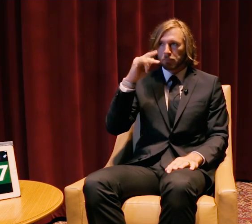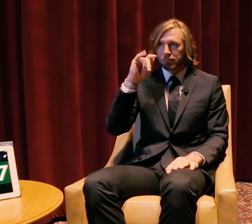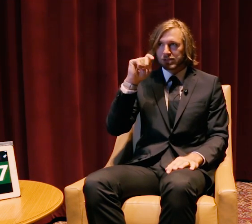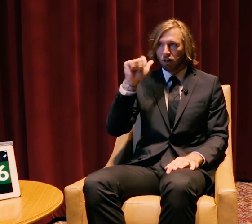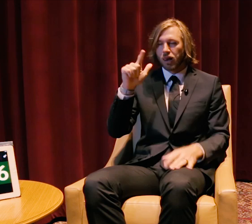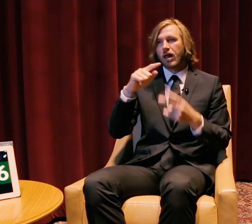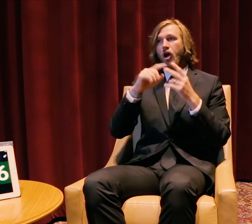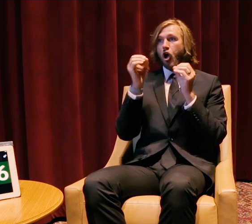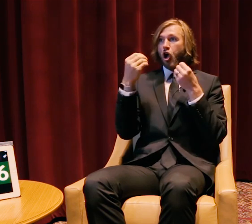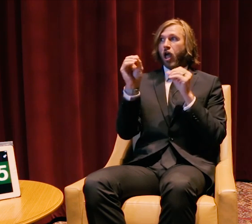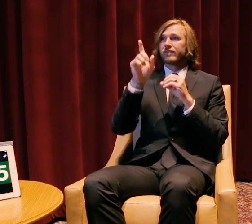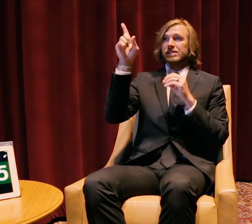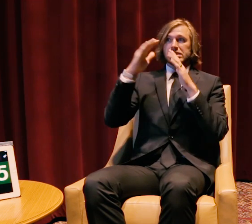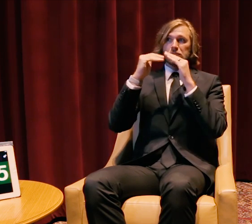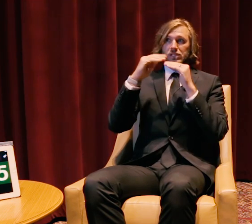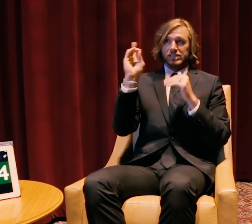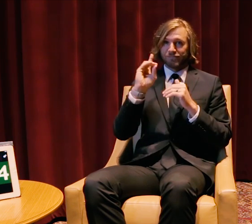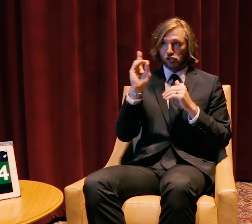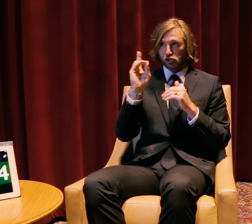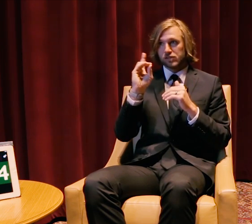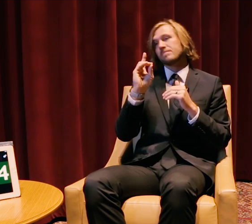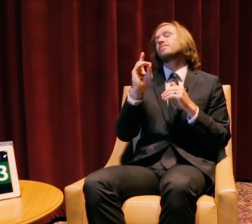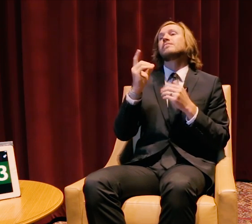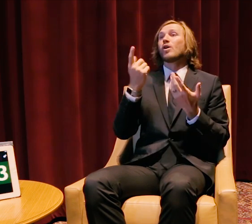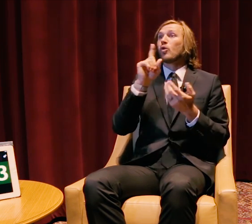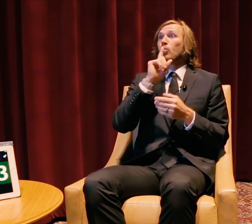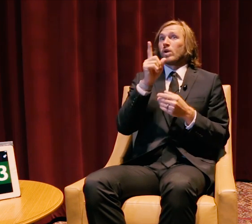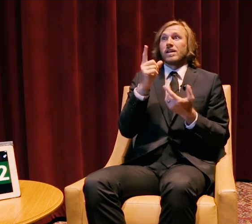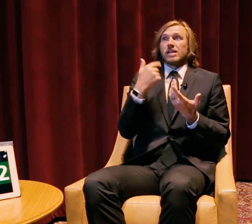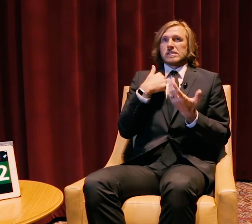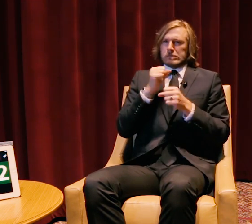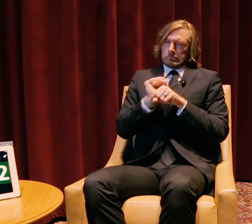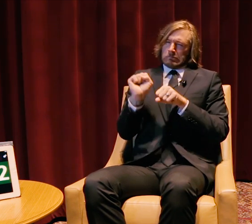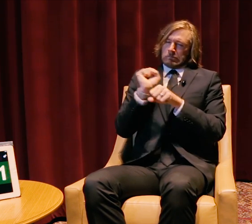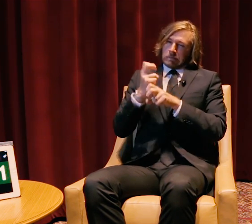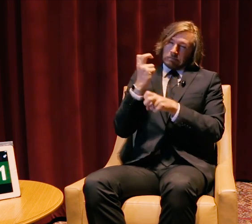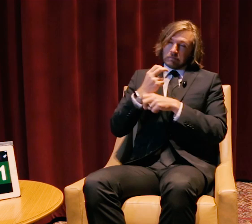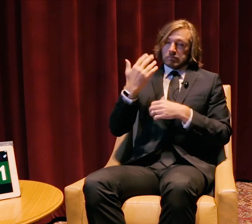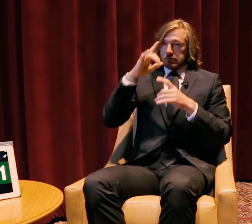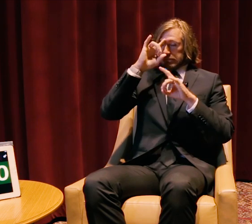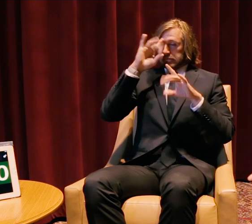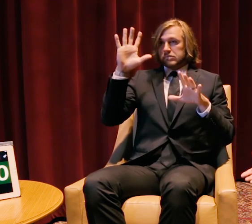took an office in downtown Denver, and, basically, through grit and hard work built it